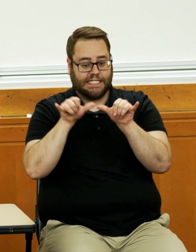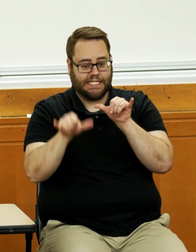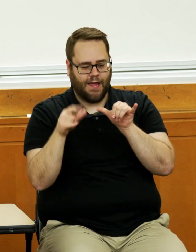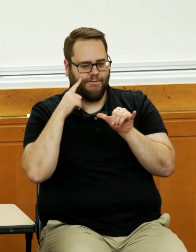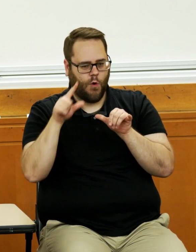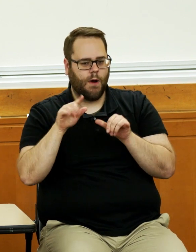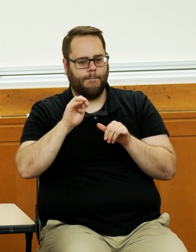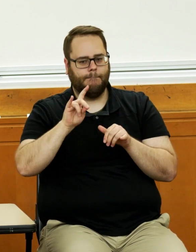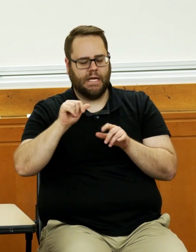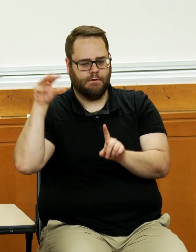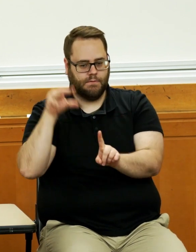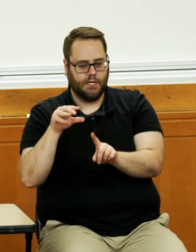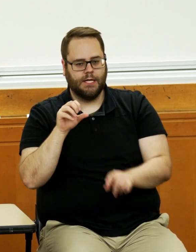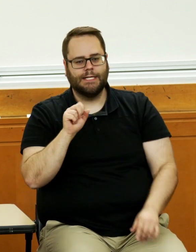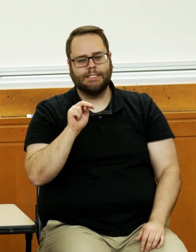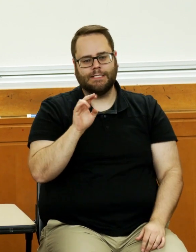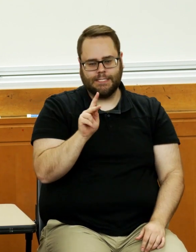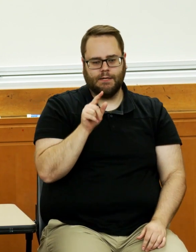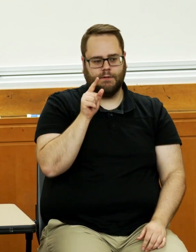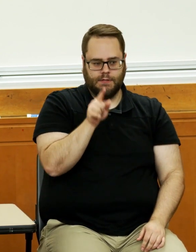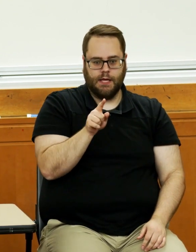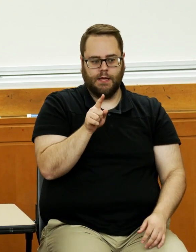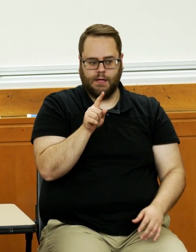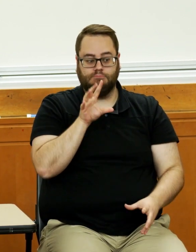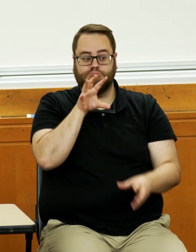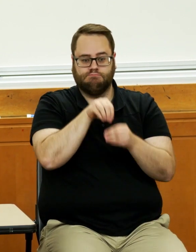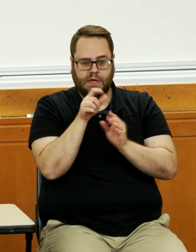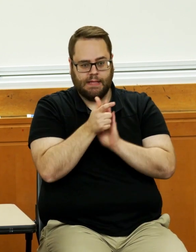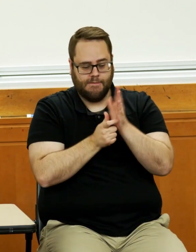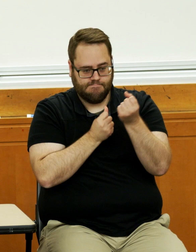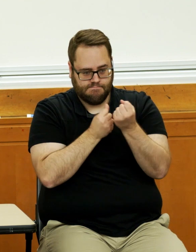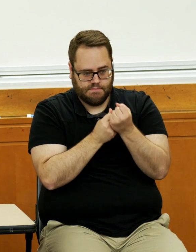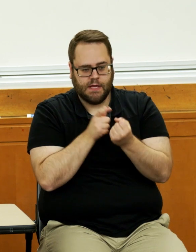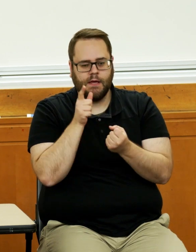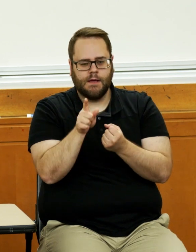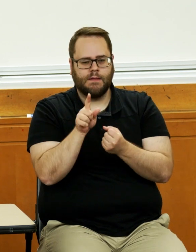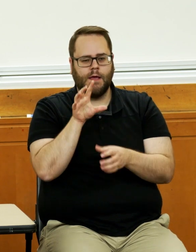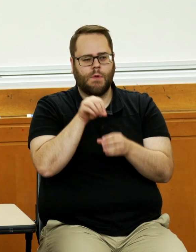When SNCC did engage in legal advocacy, they often brought what they called Omnibus Lawsuits